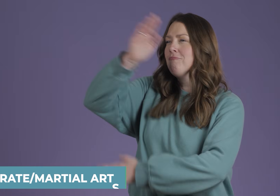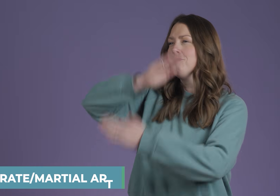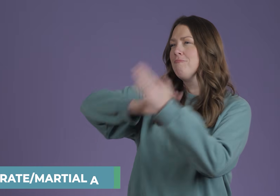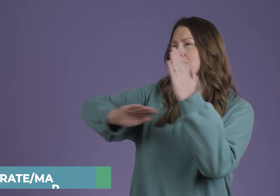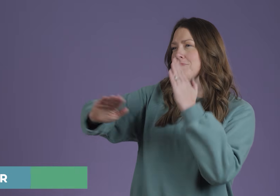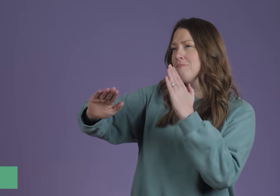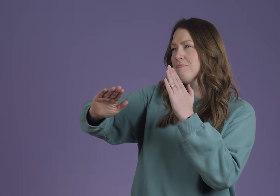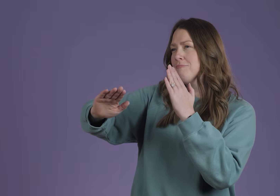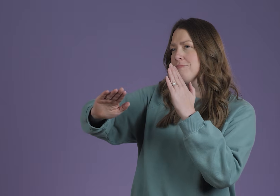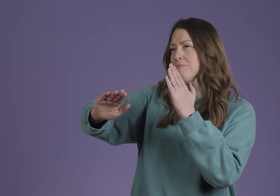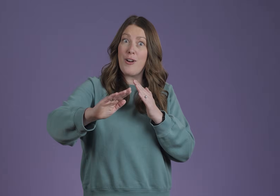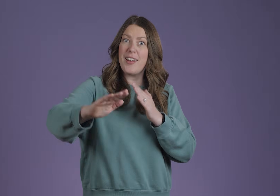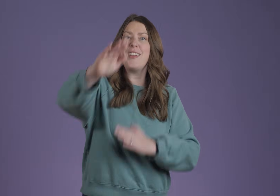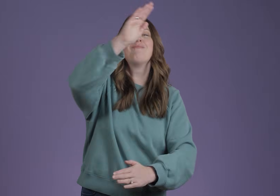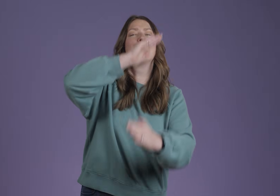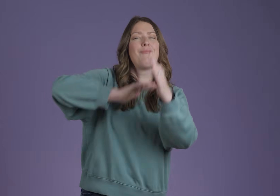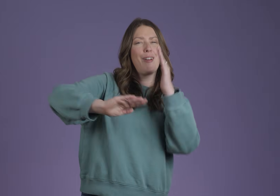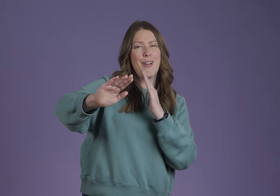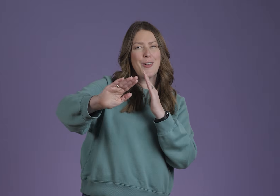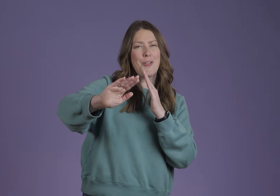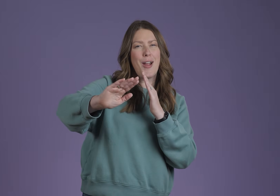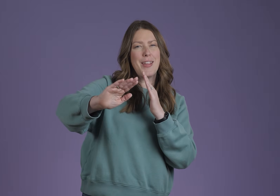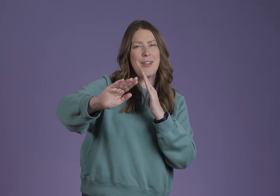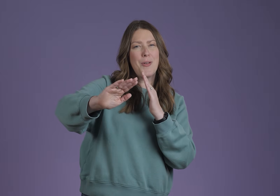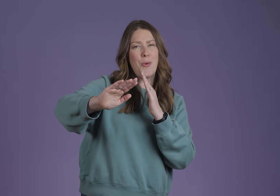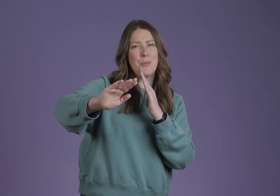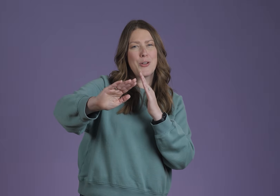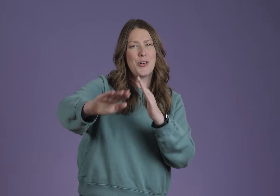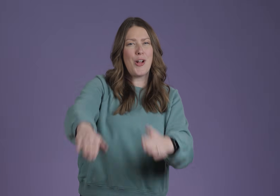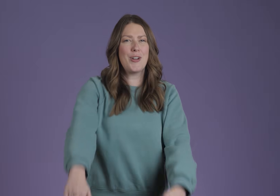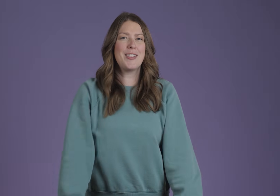It looks like you're doing karate. Karate or martial arts.